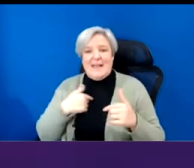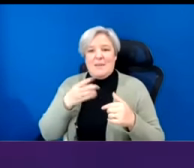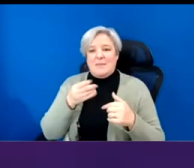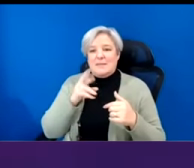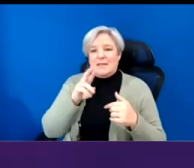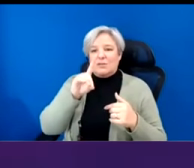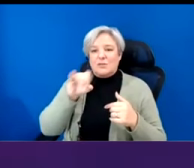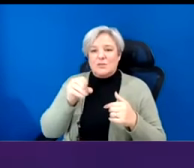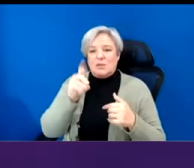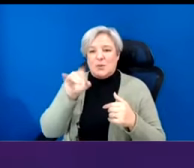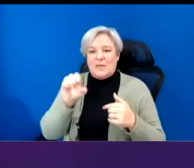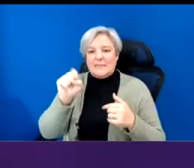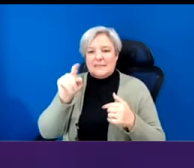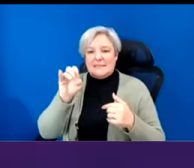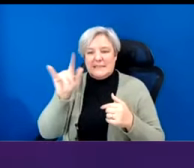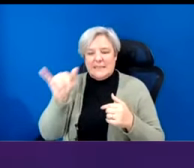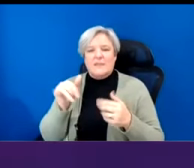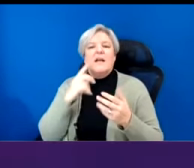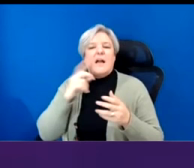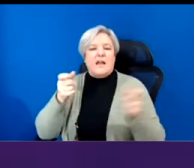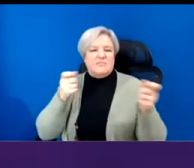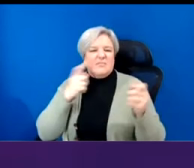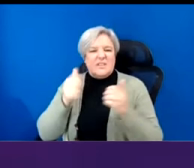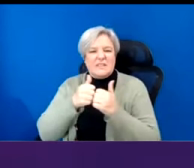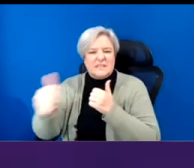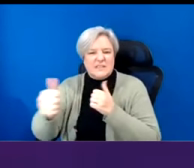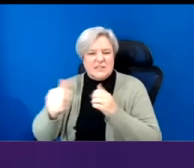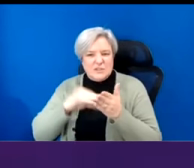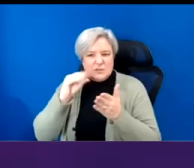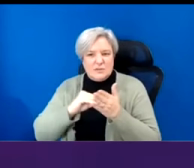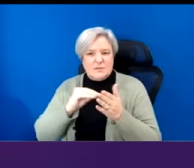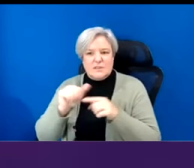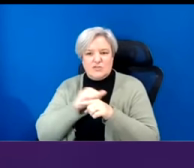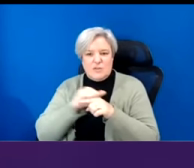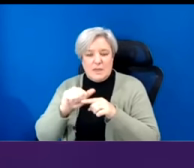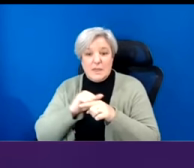I'm the director of Distance Education. And then we have I'm on my team,